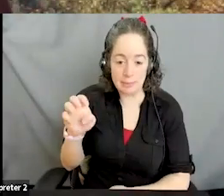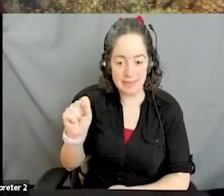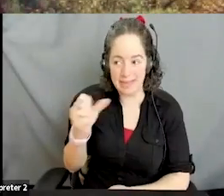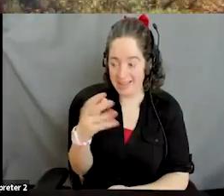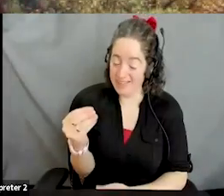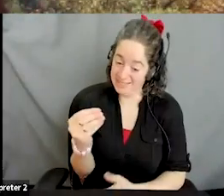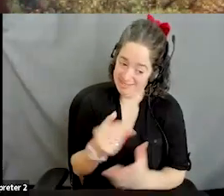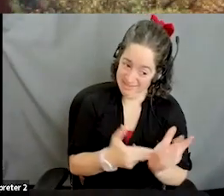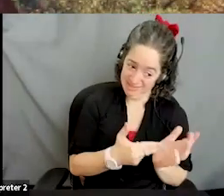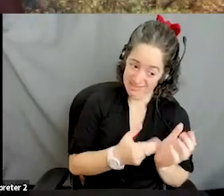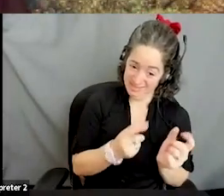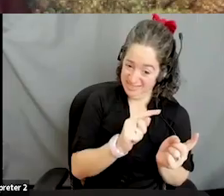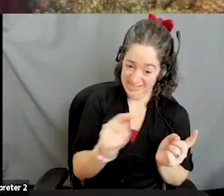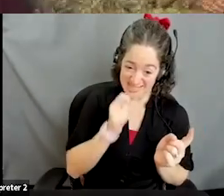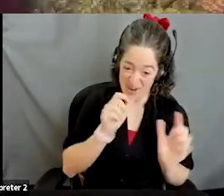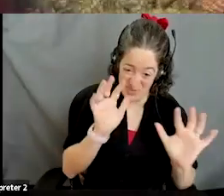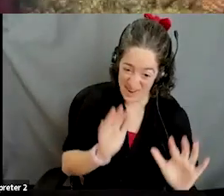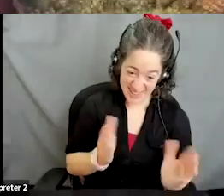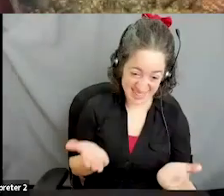What's the use in putting all of this effort into it ourselves